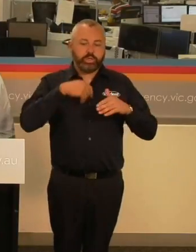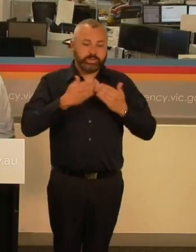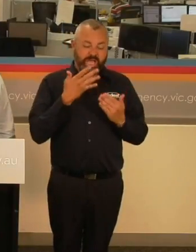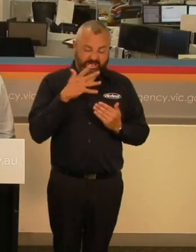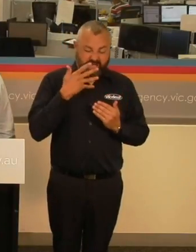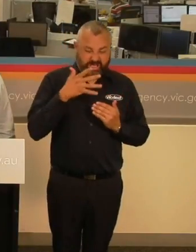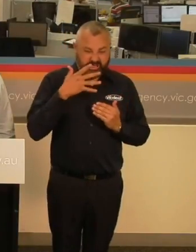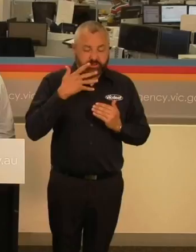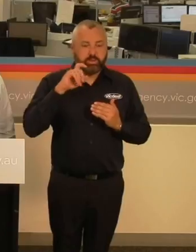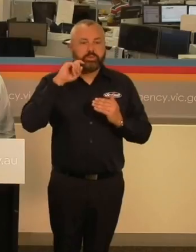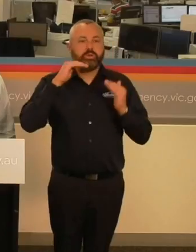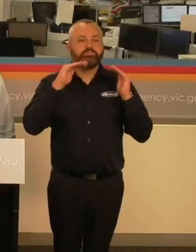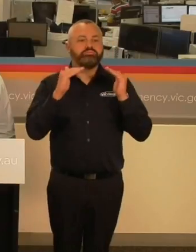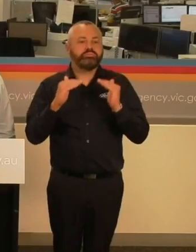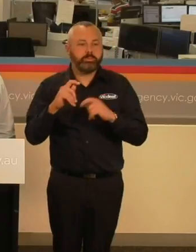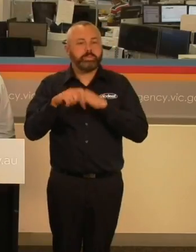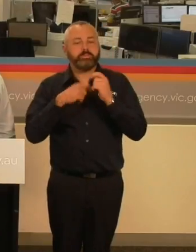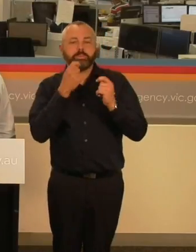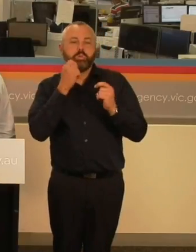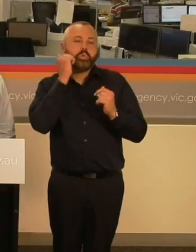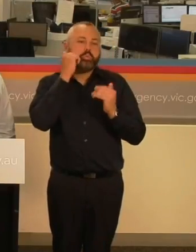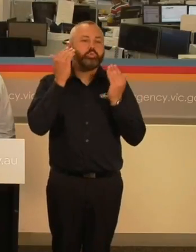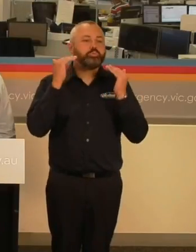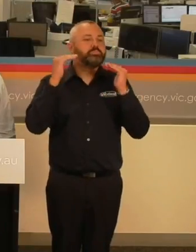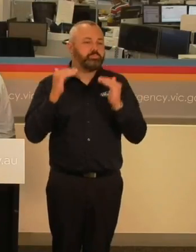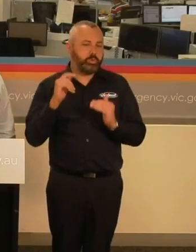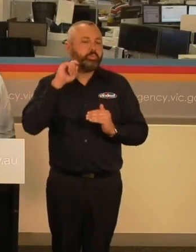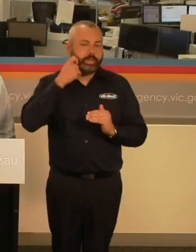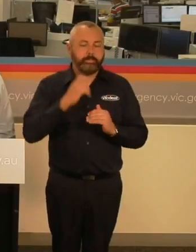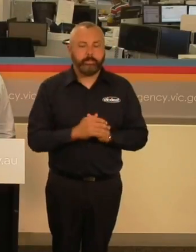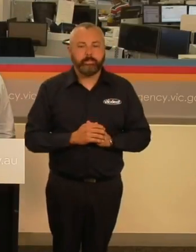the other difference is that we're not really expecting much in the way of rain